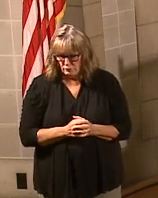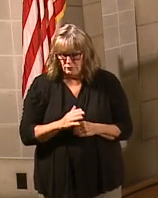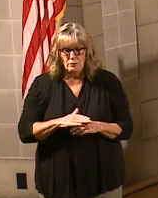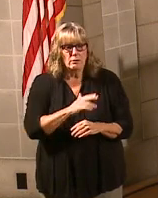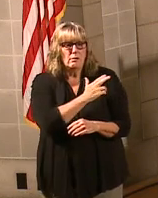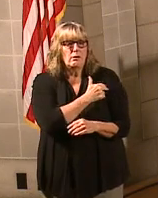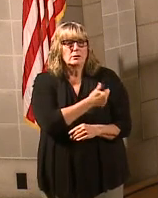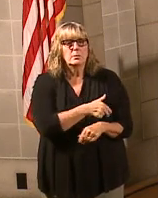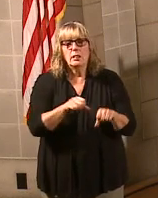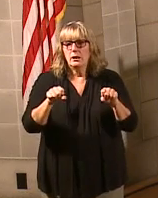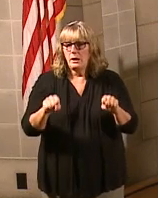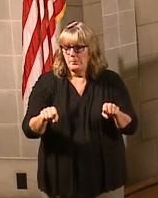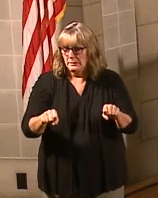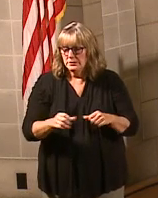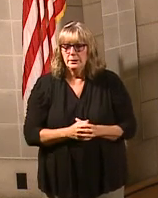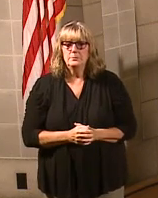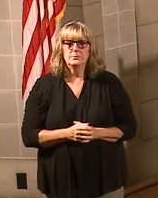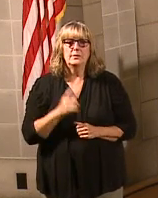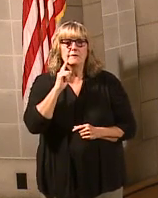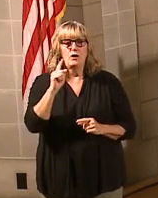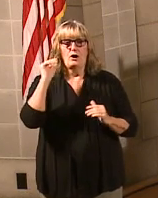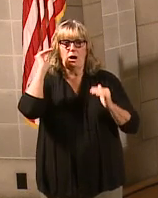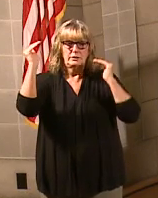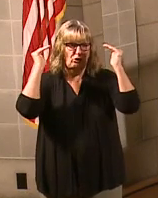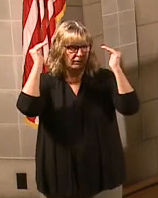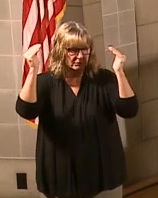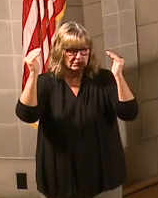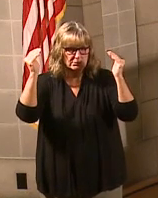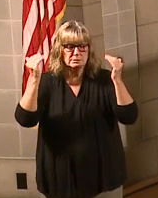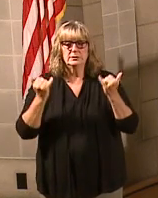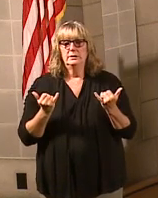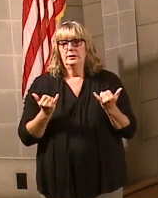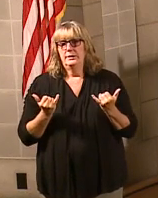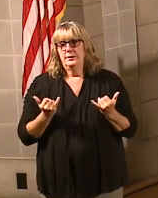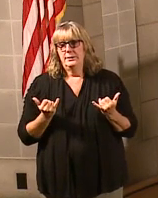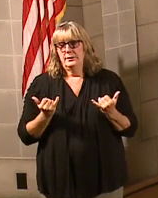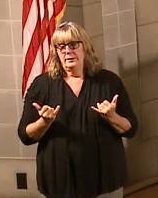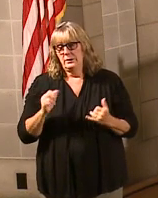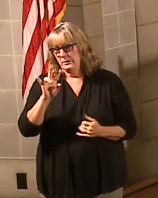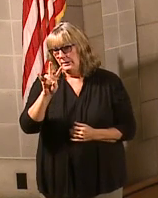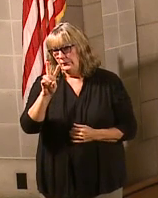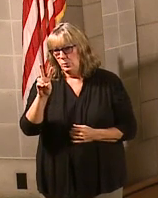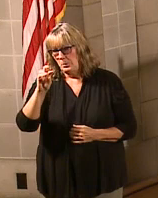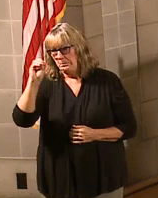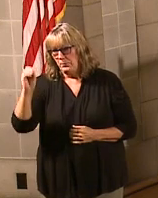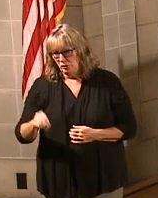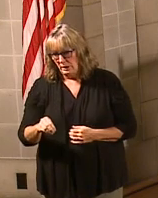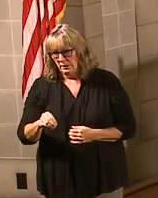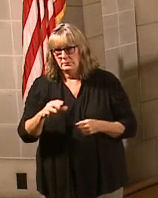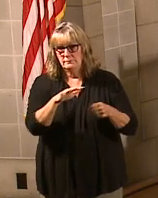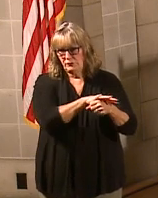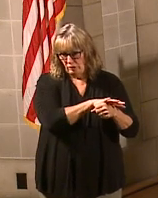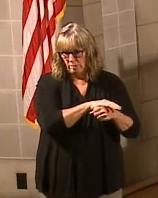THOUGHT I WOULD GIVE YOU AN